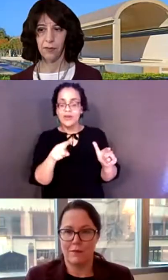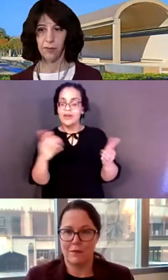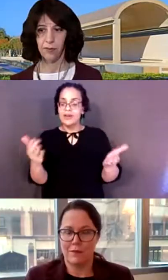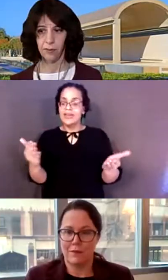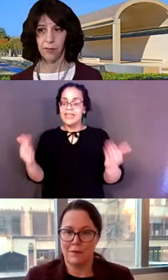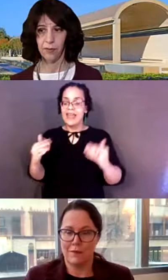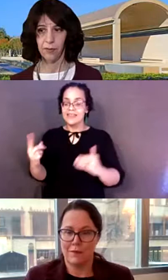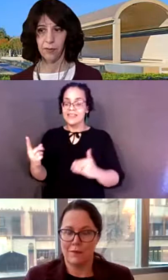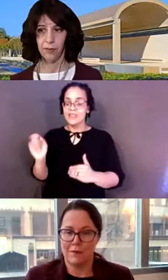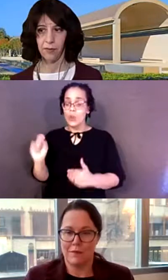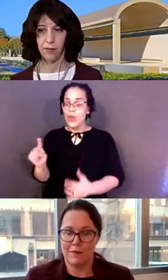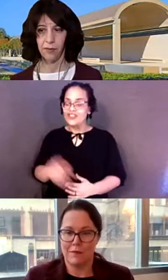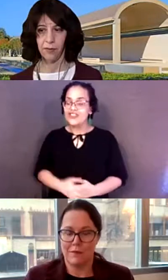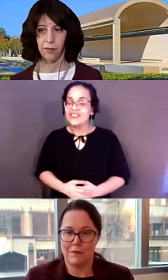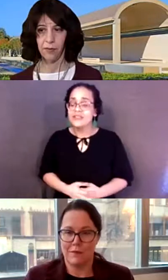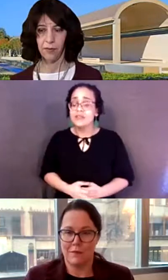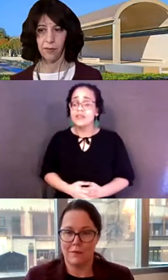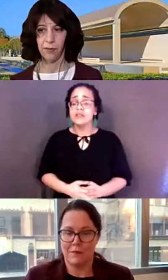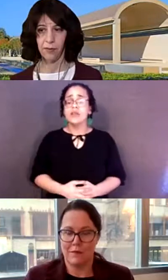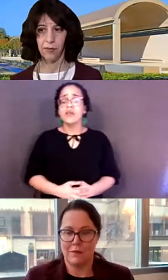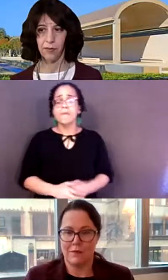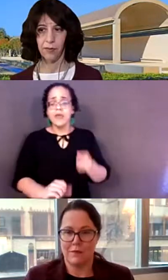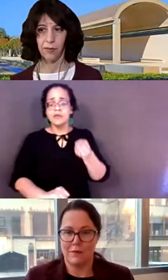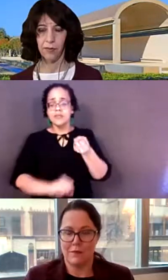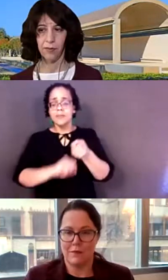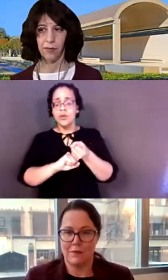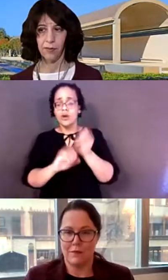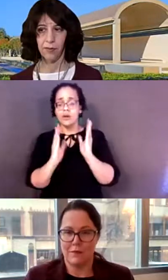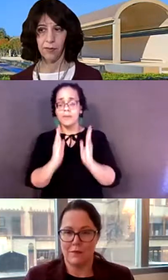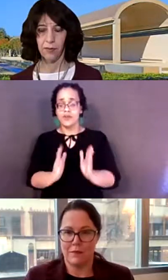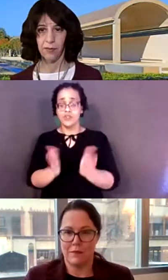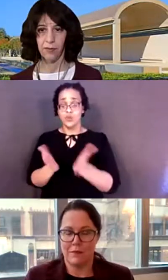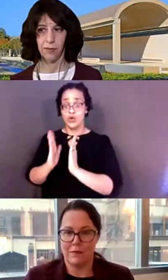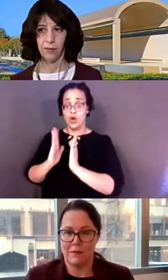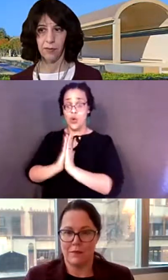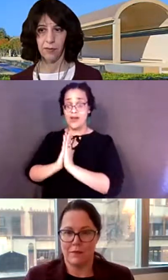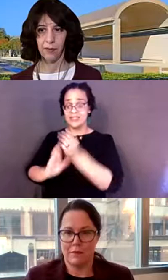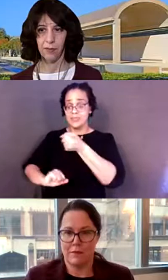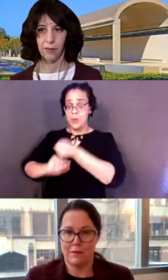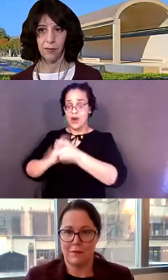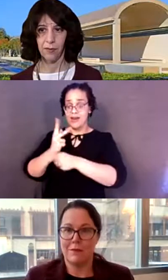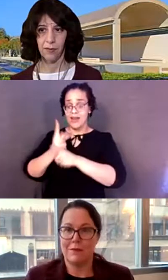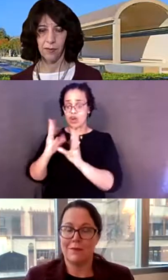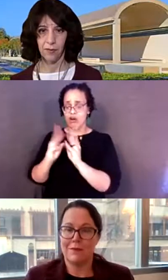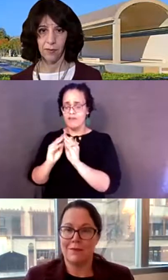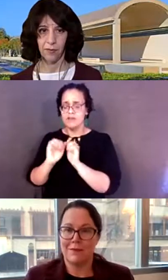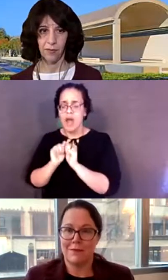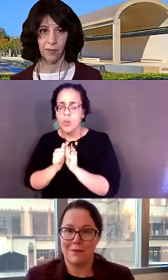So how can a support person request a support care conference?